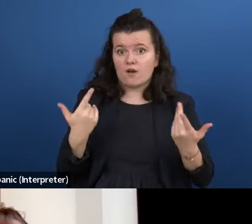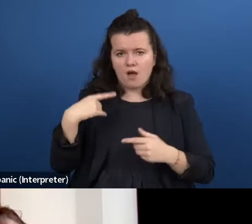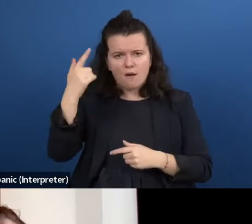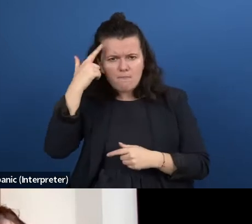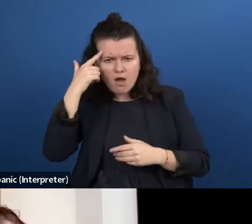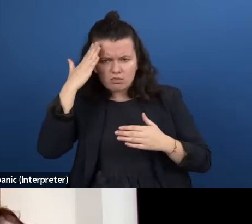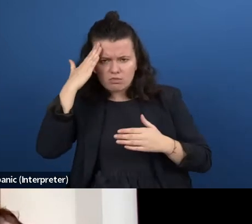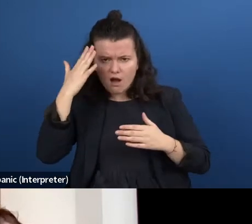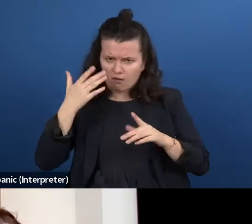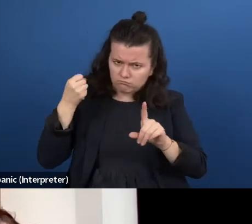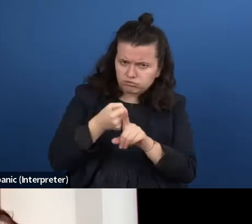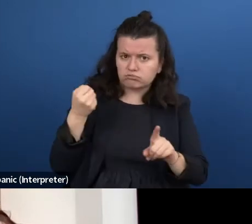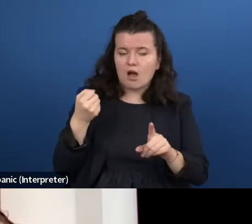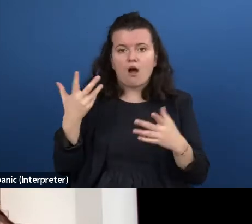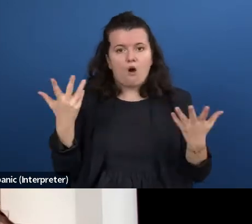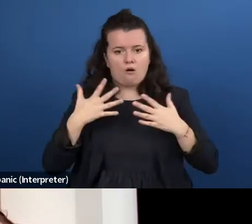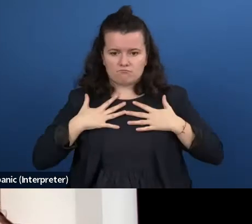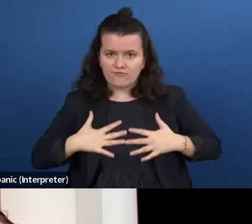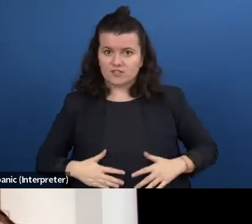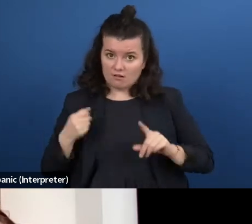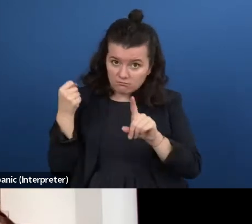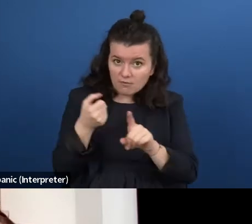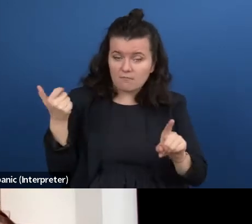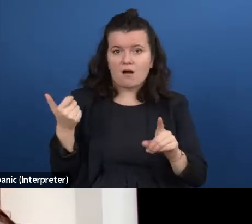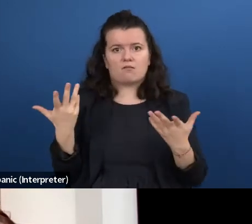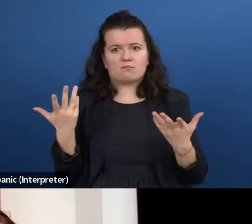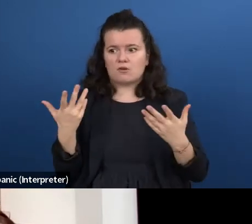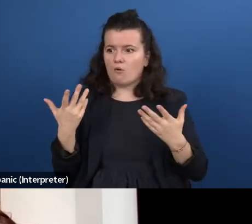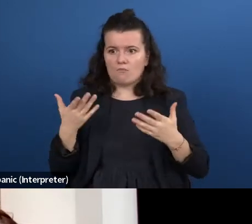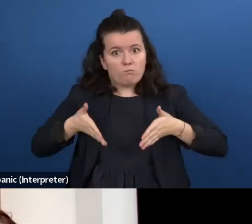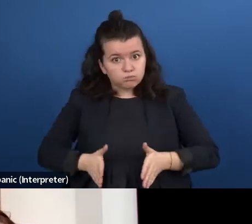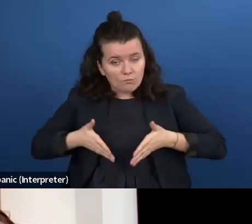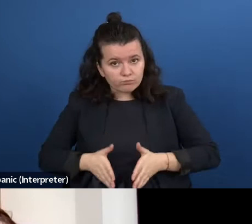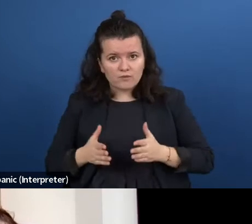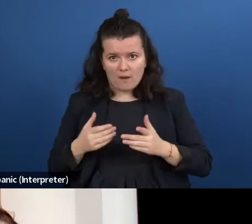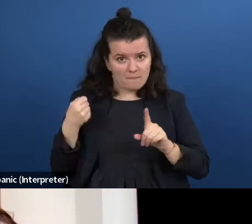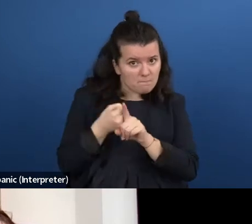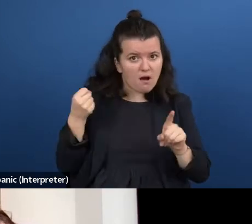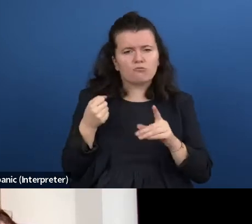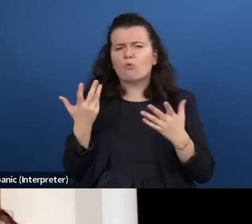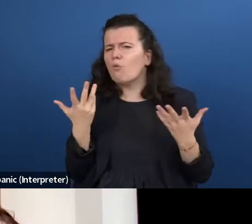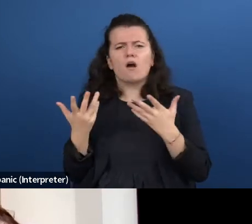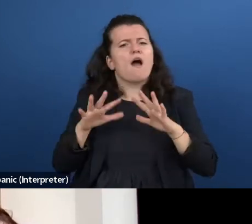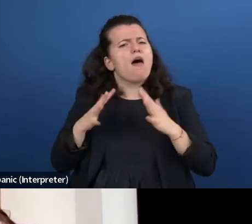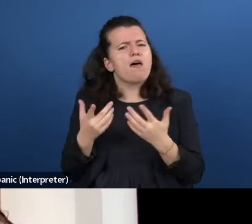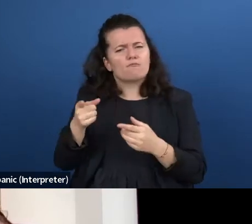So the specific aims were on identify the underlying causes which lead to these violations of rights,